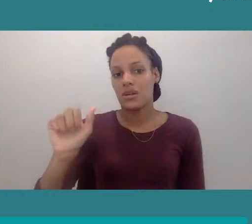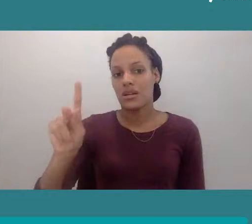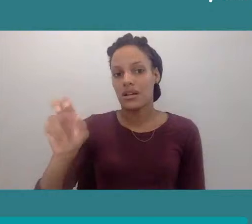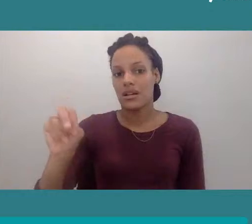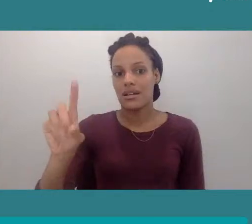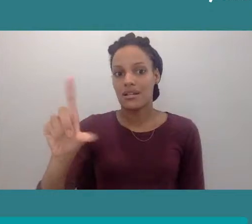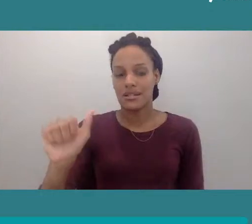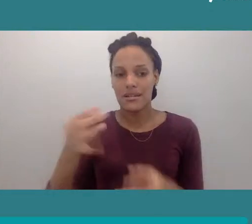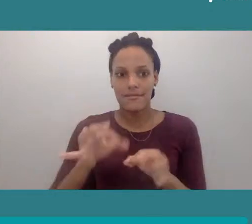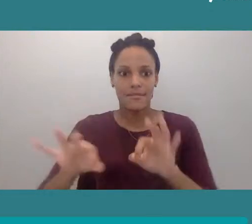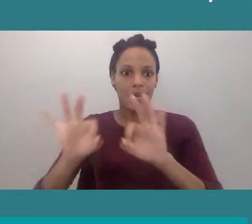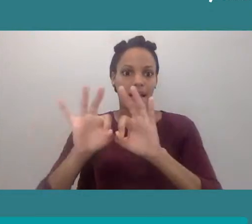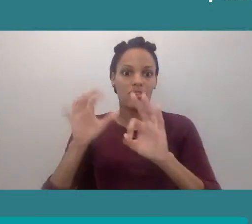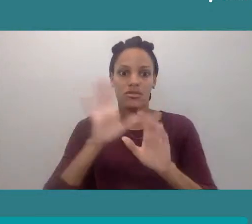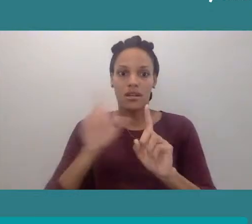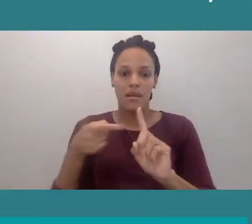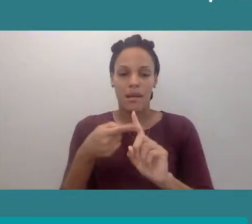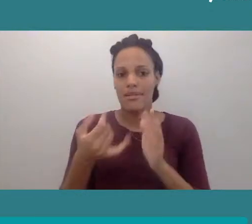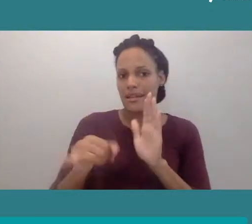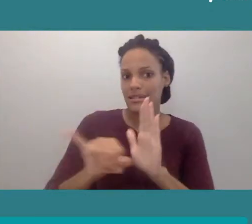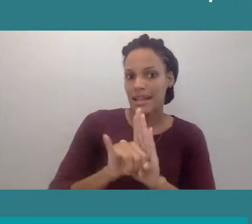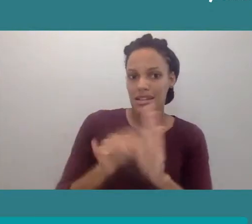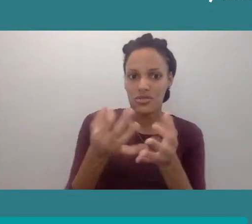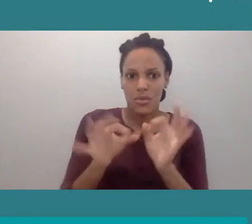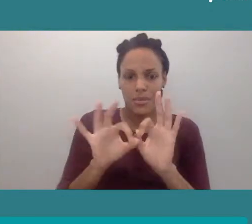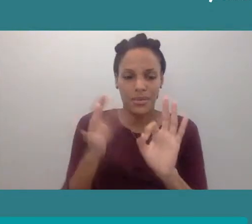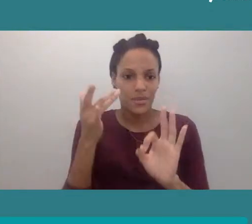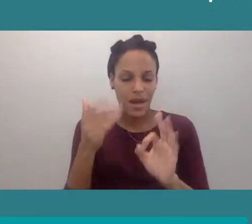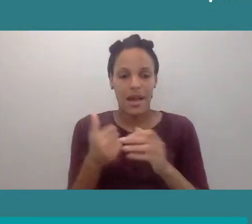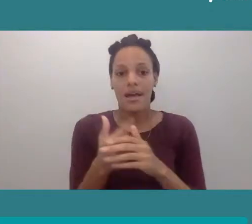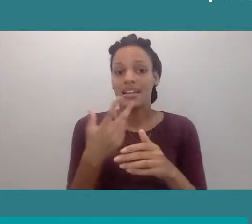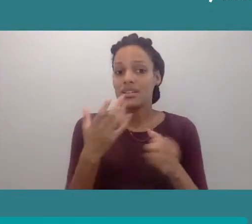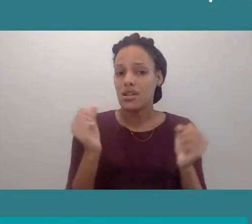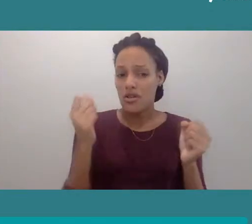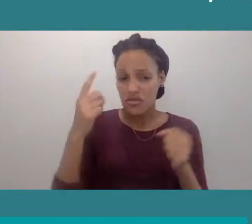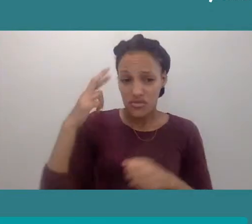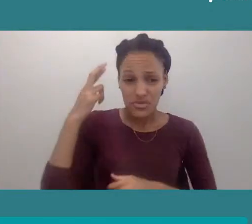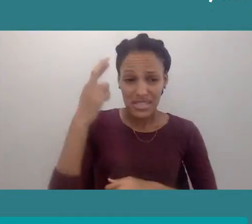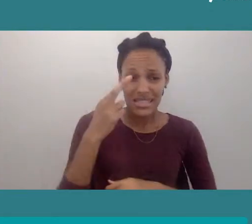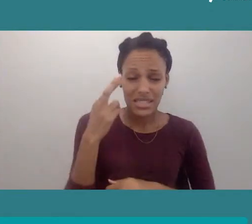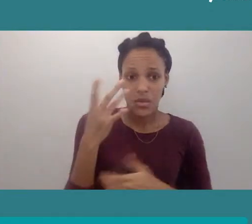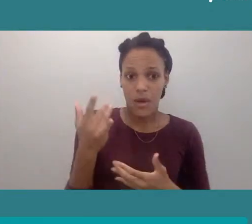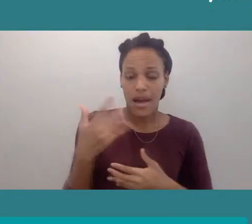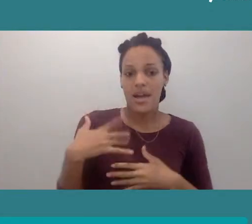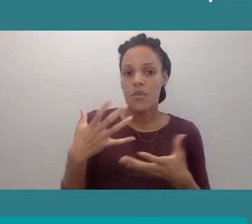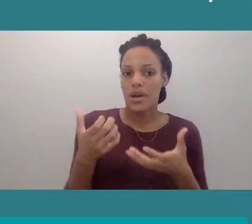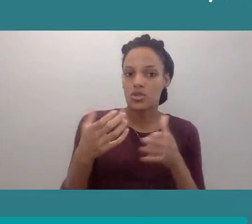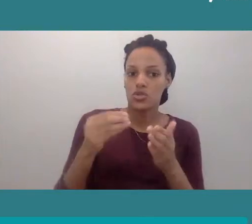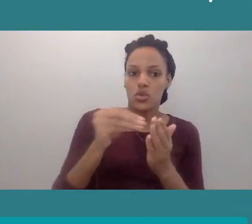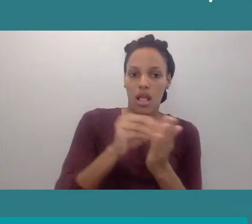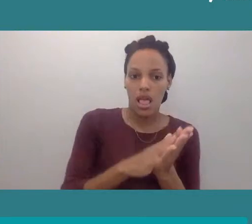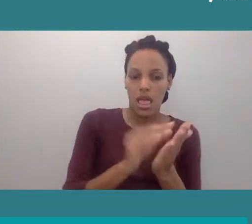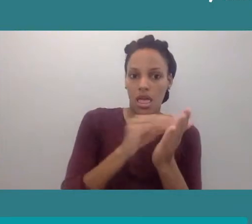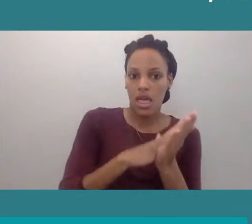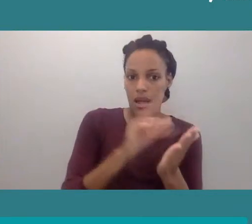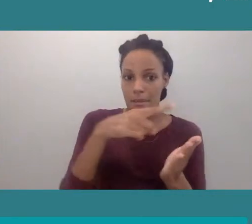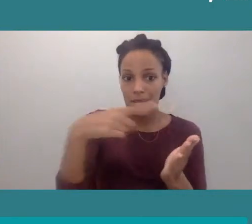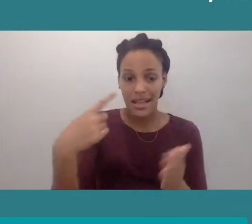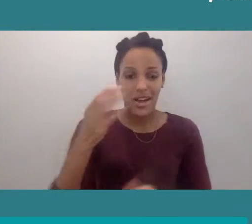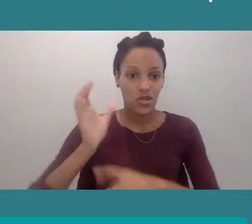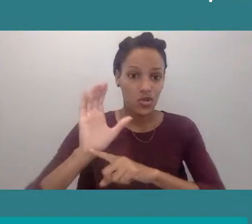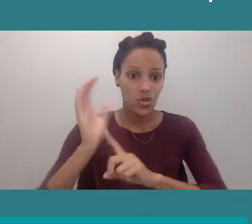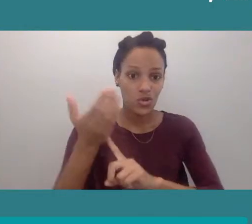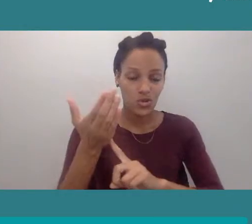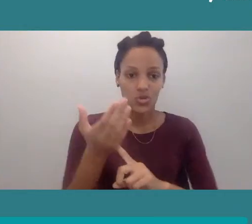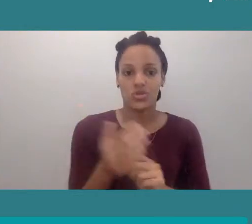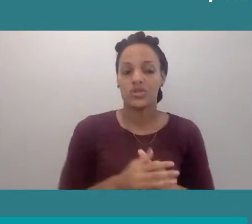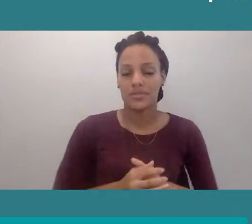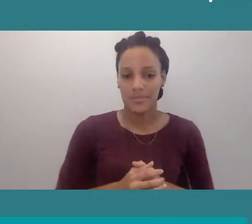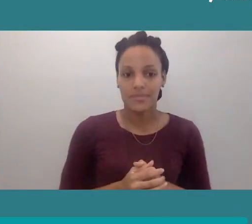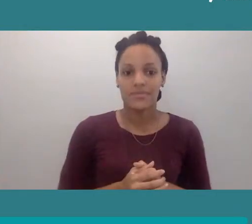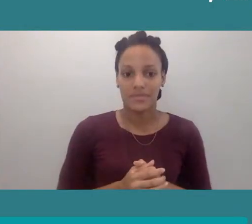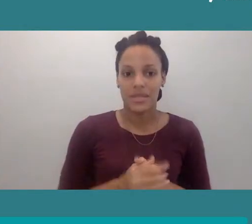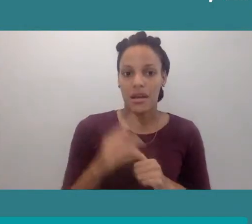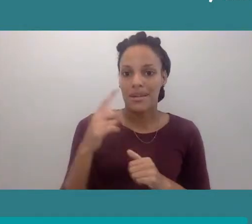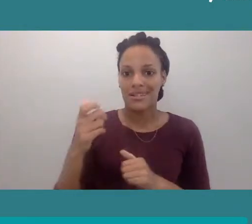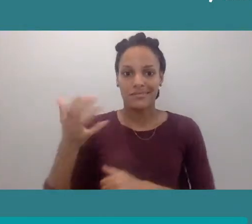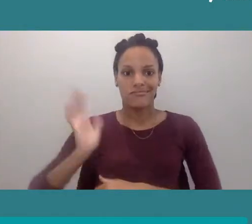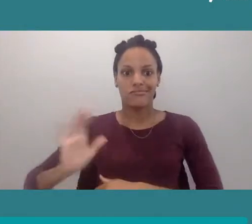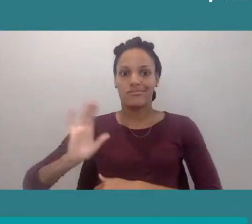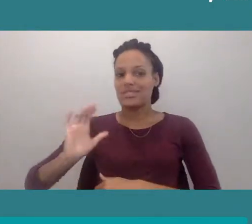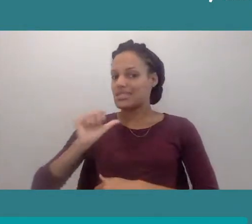everything about Black culture that I feel has not been documented at the beginning when